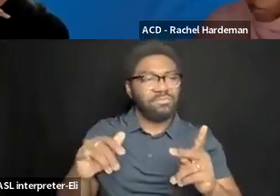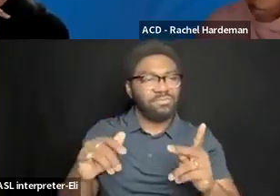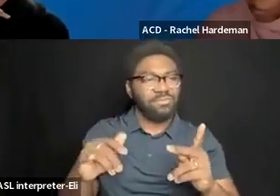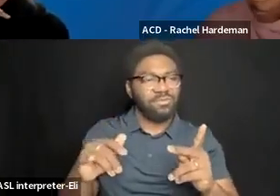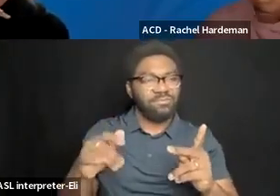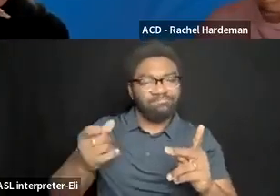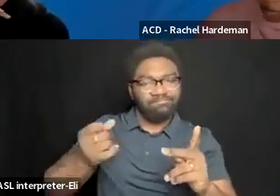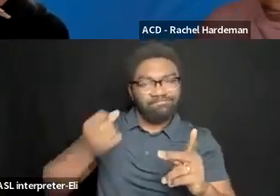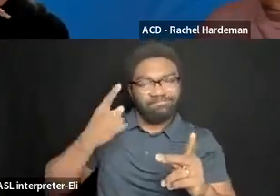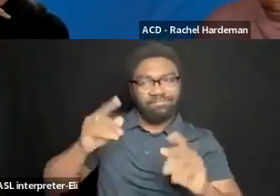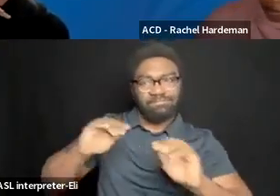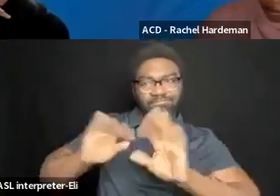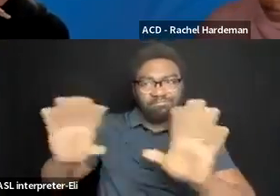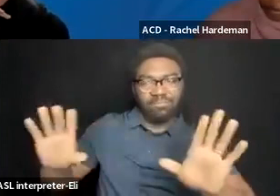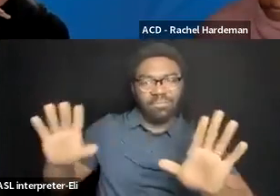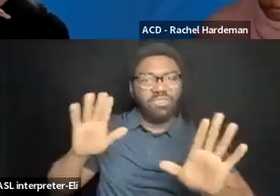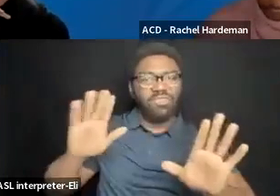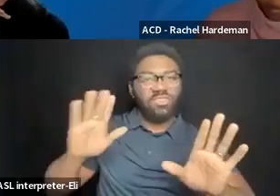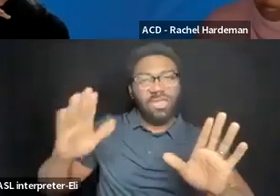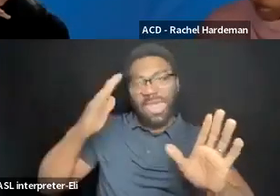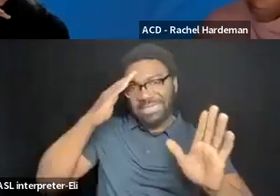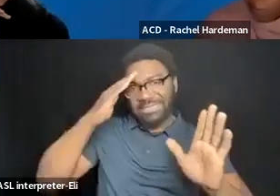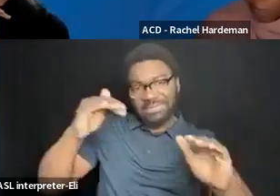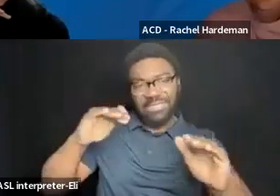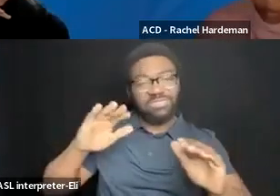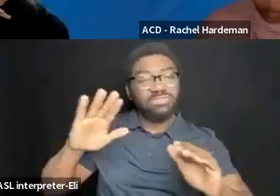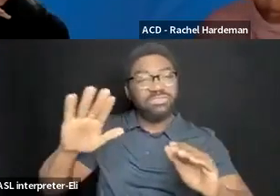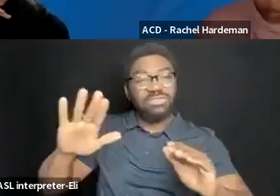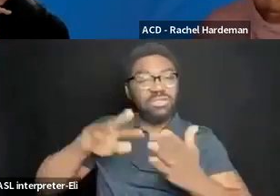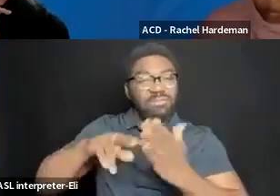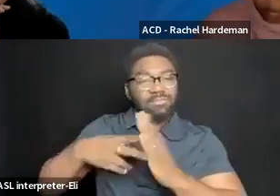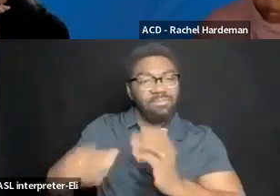Because you can reorganize, and then you just create new silos,